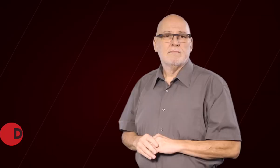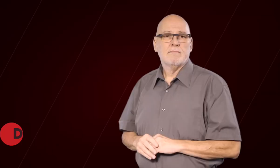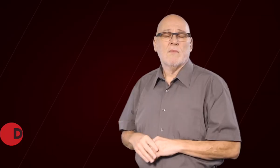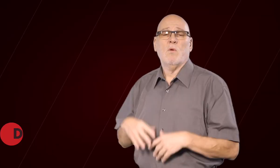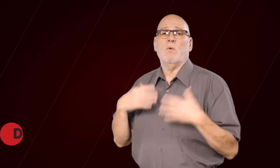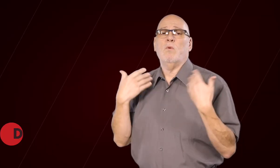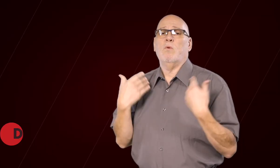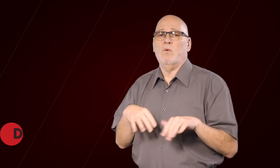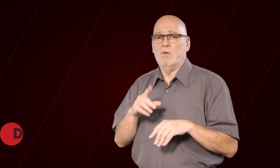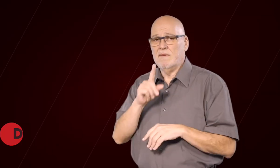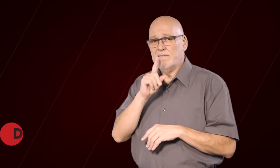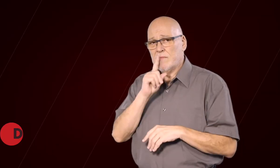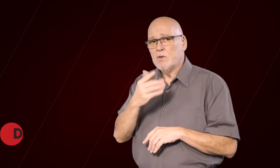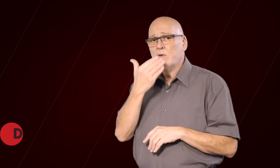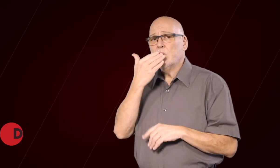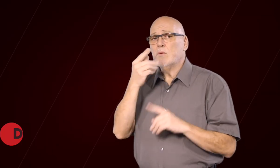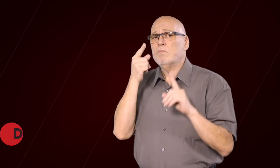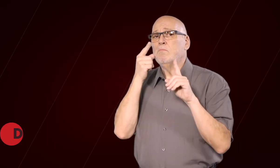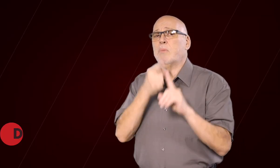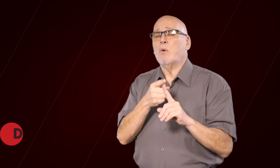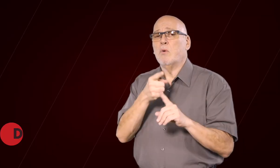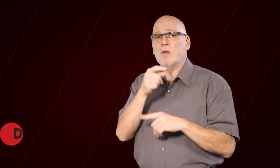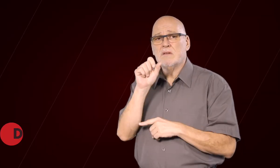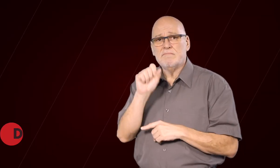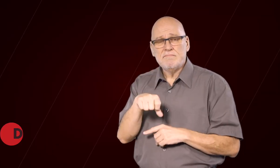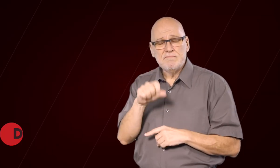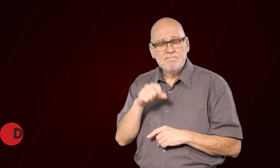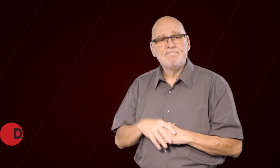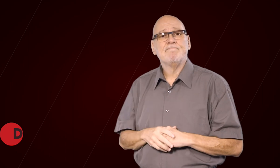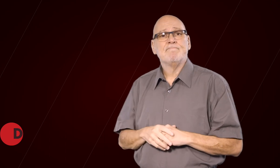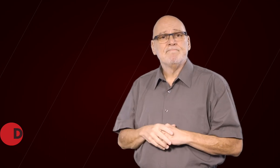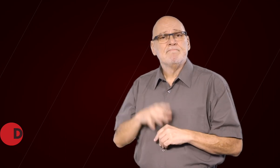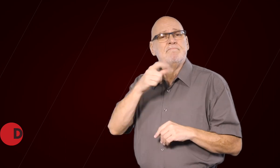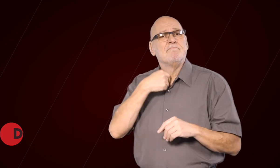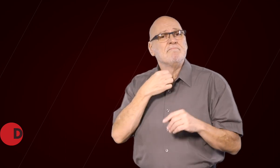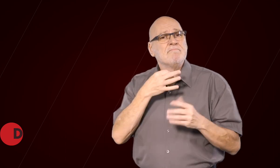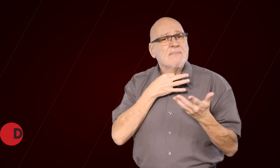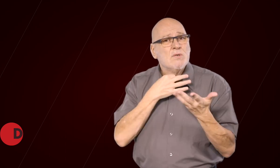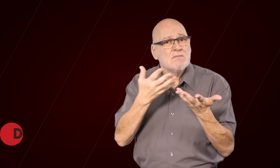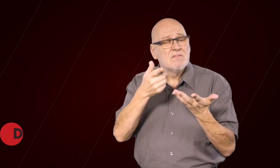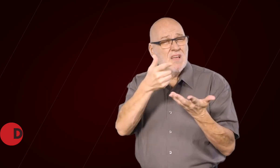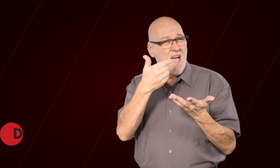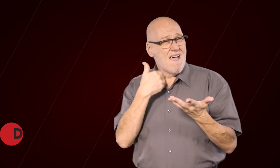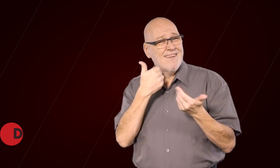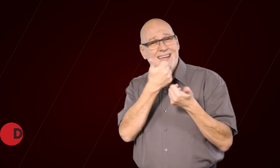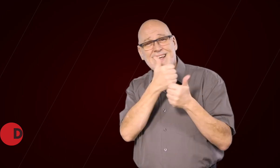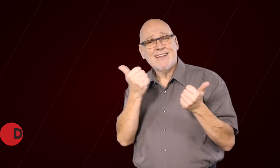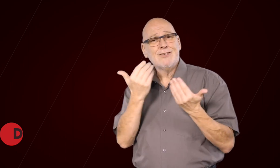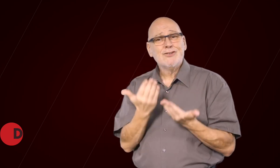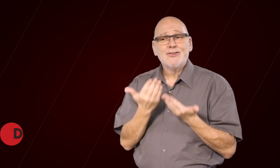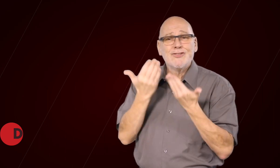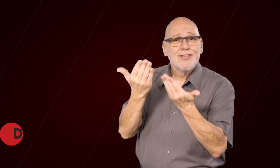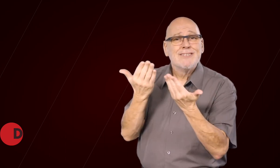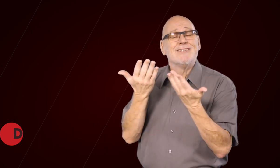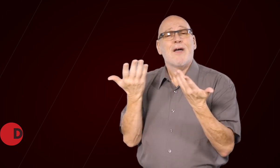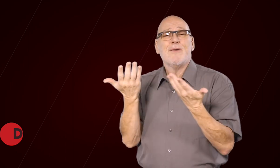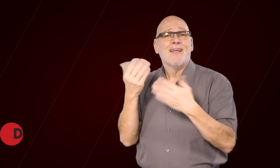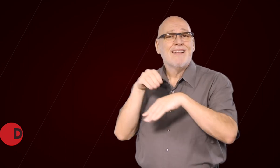[ANSELMO]: Very good point. Do you have suggestions or advice